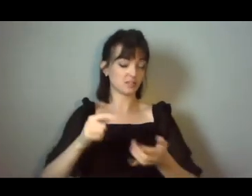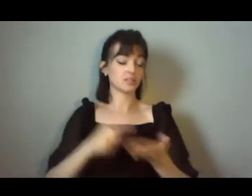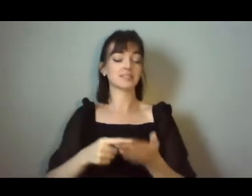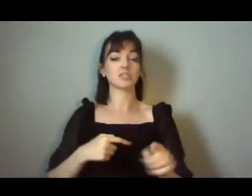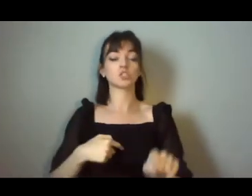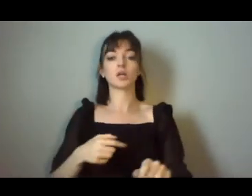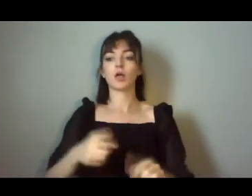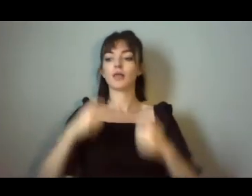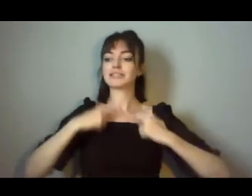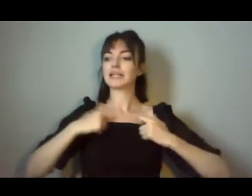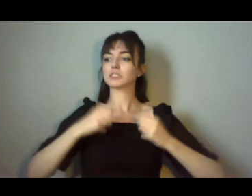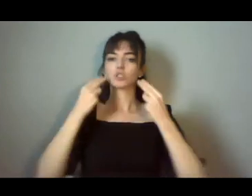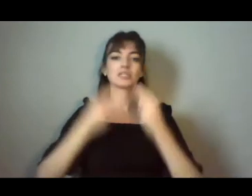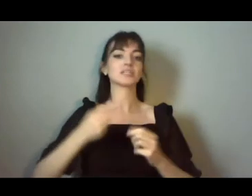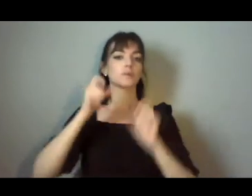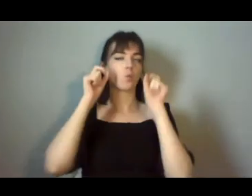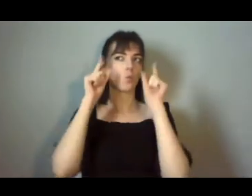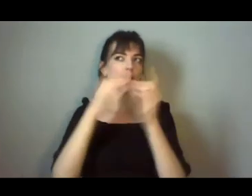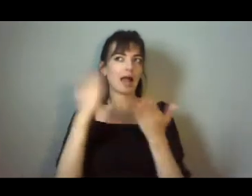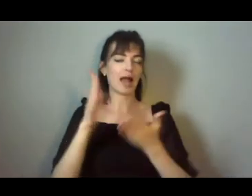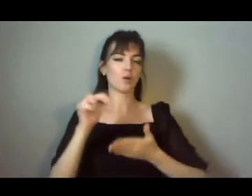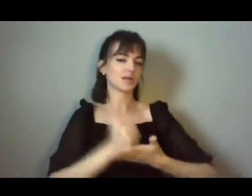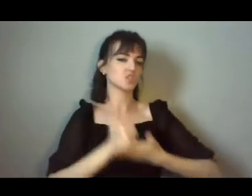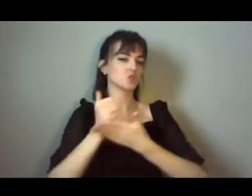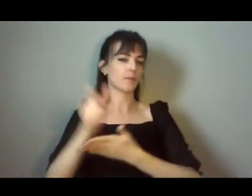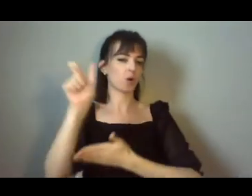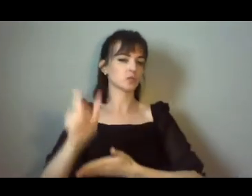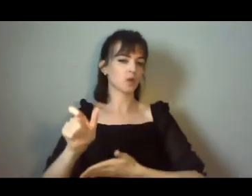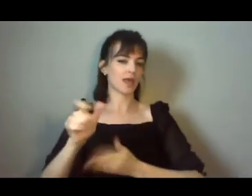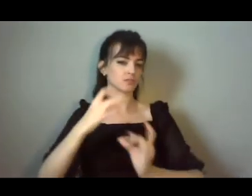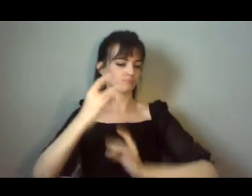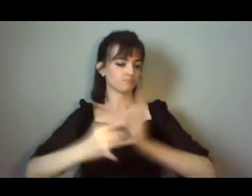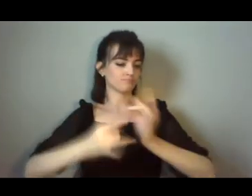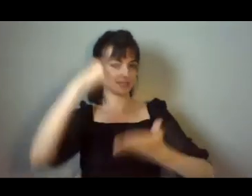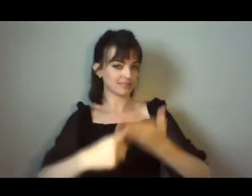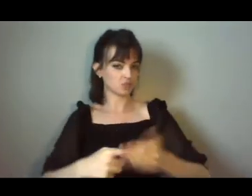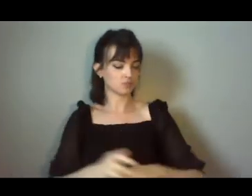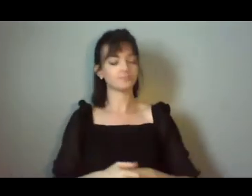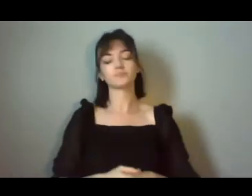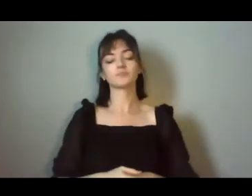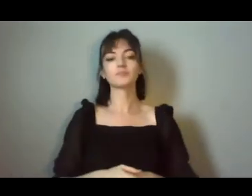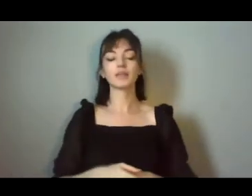support the client to enable that decision making. And this is, I think what the legal profession